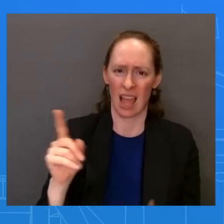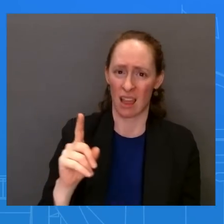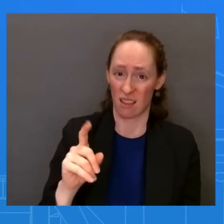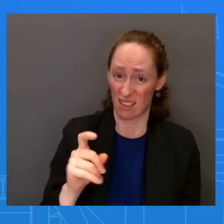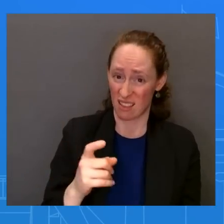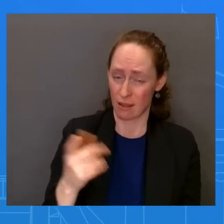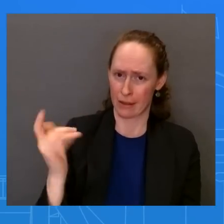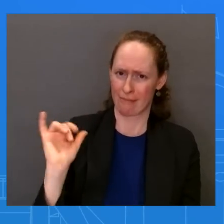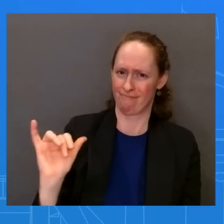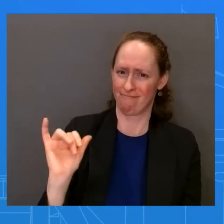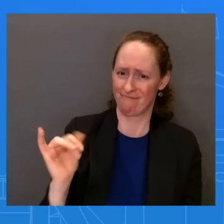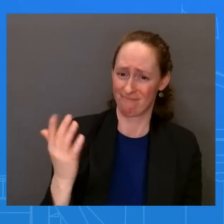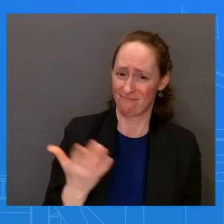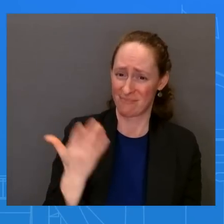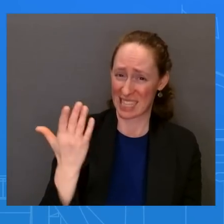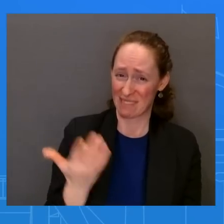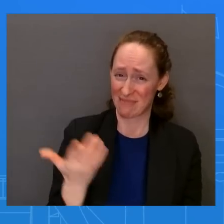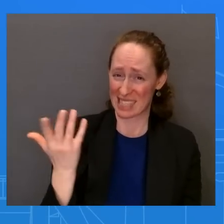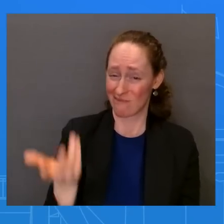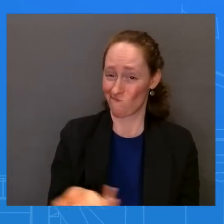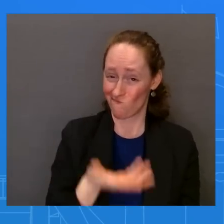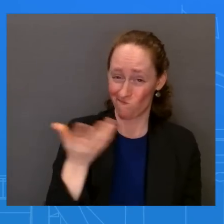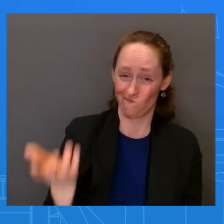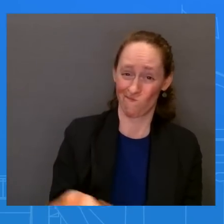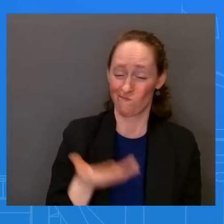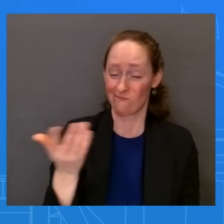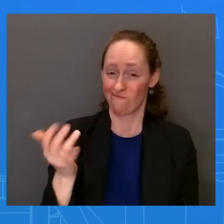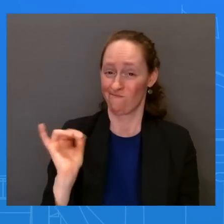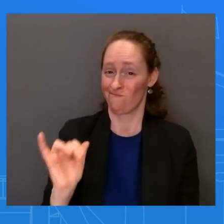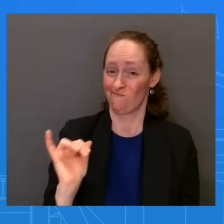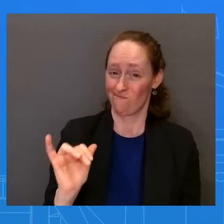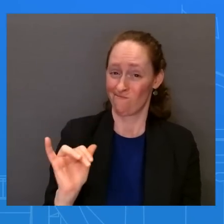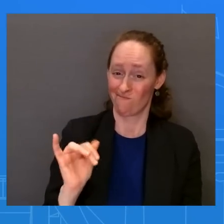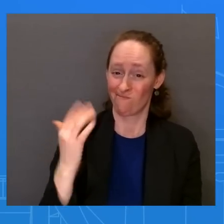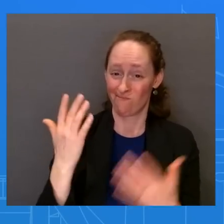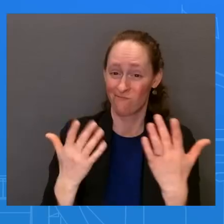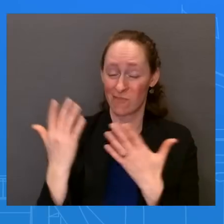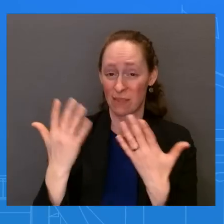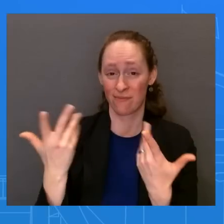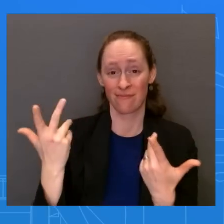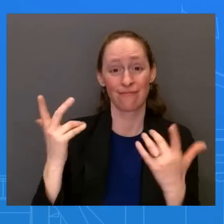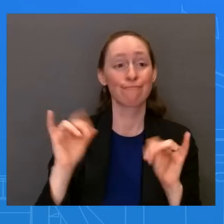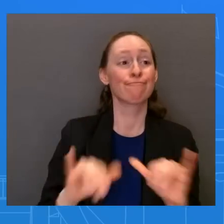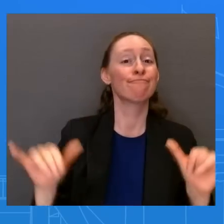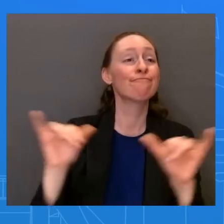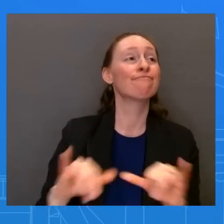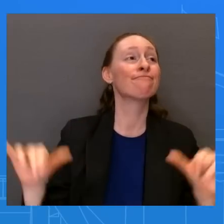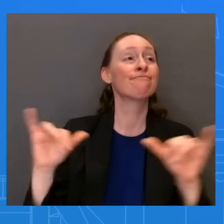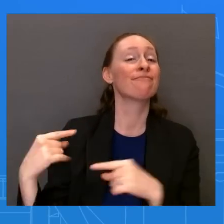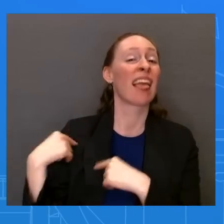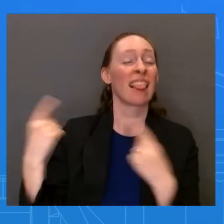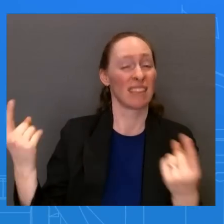to this White House that reform is needed, there needs to be changes for how classified documents are tracked through the U.S. government?